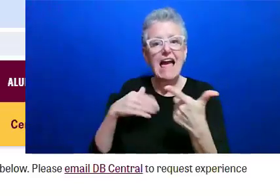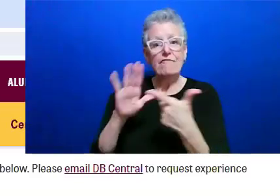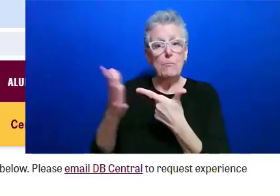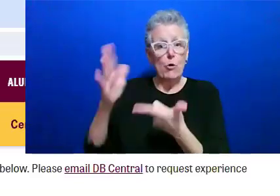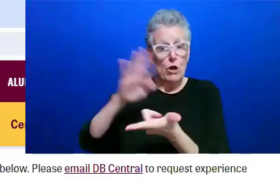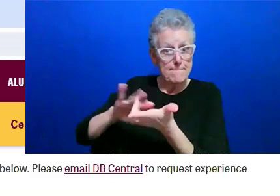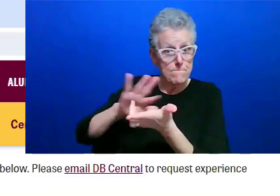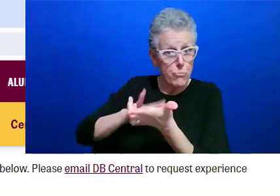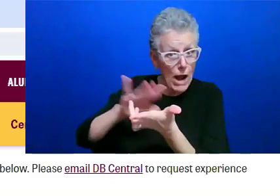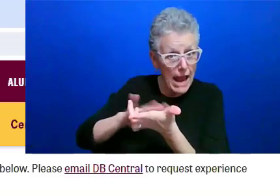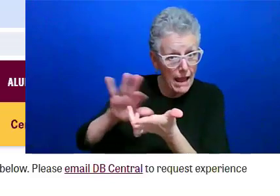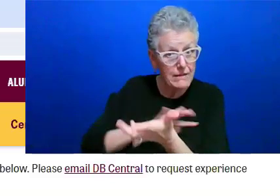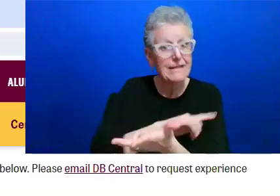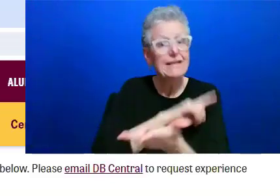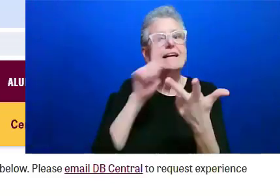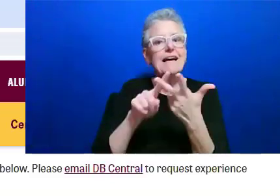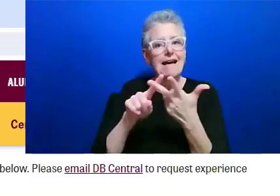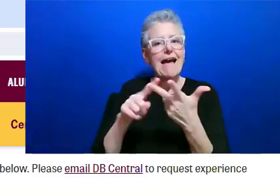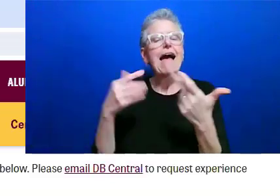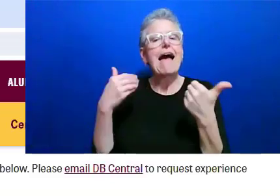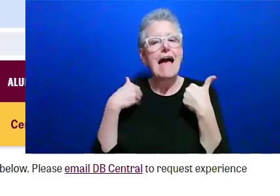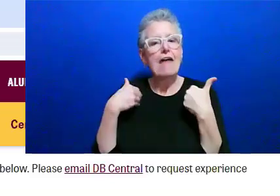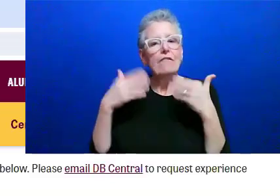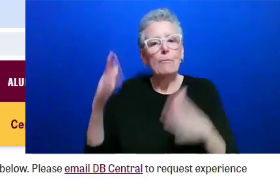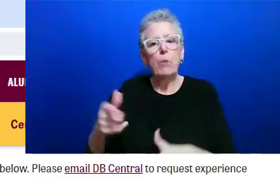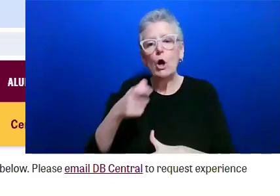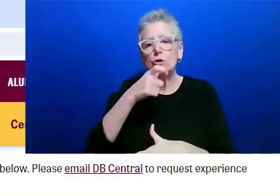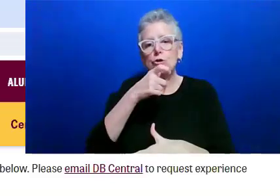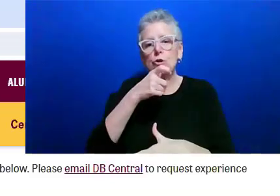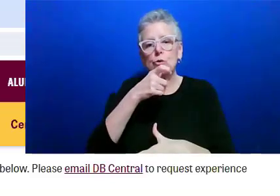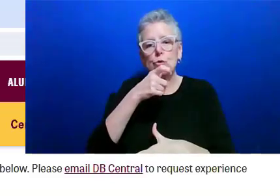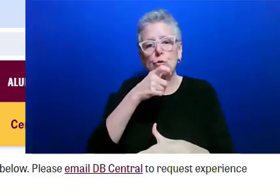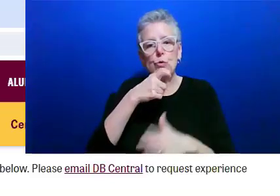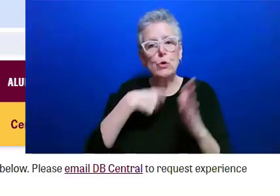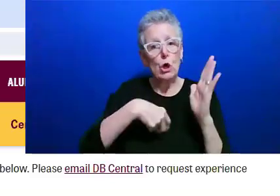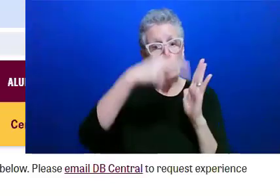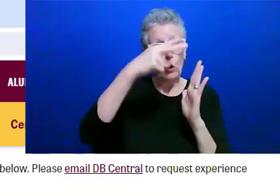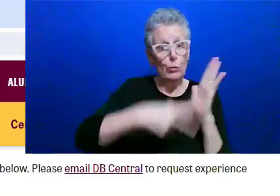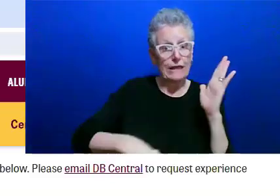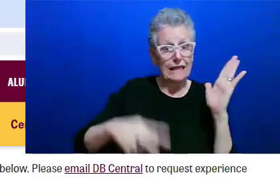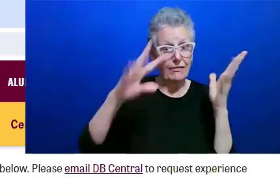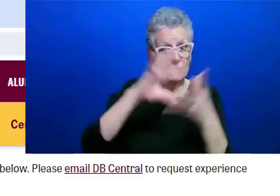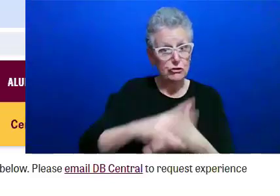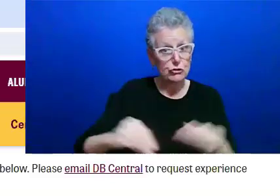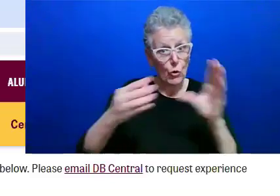Then we have someone reading the story aloud. If your student is hard of hearing